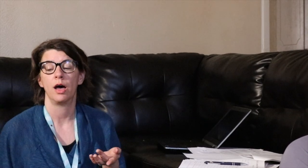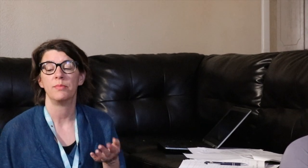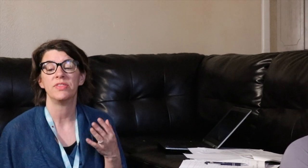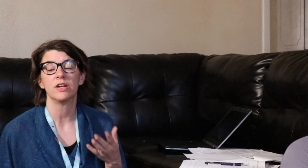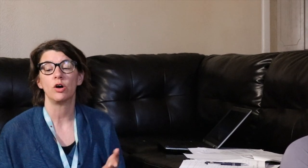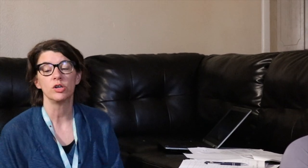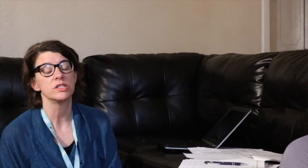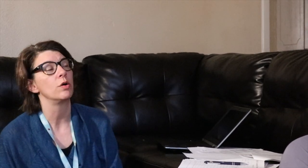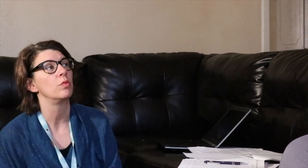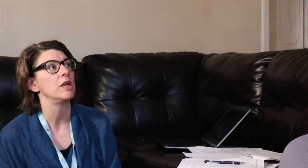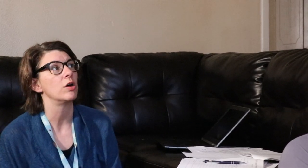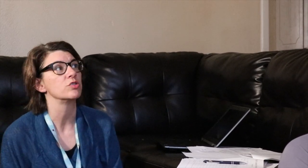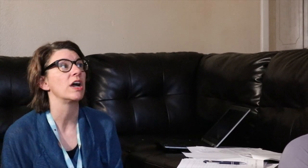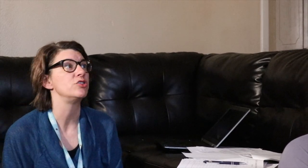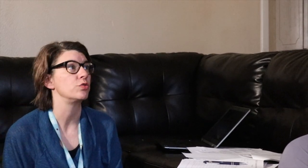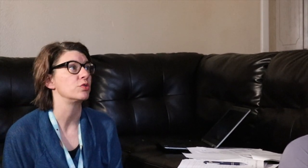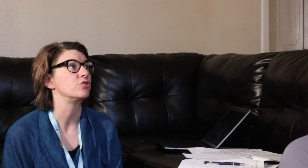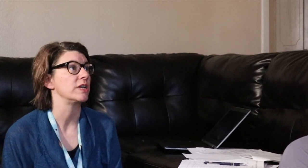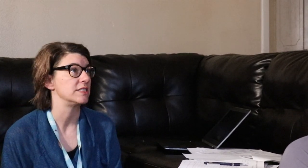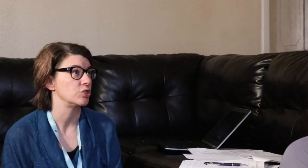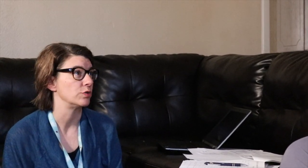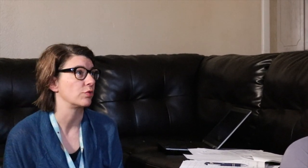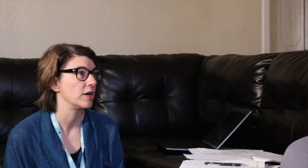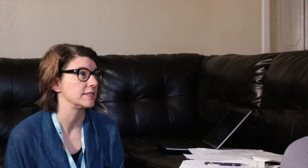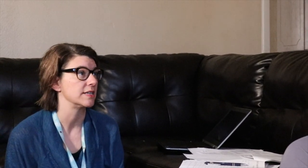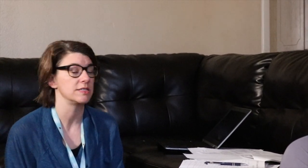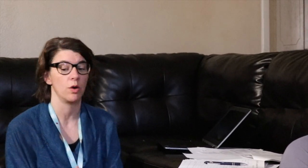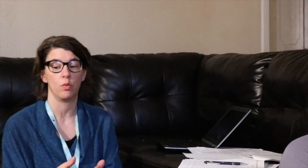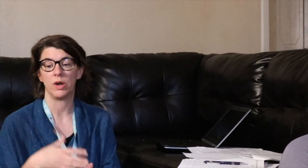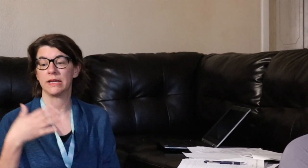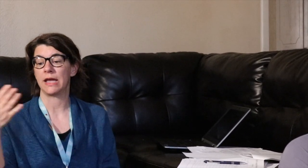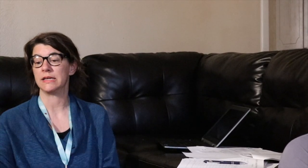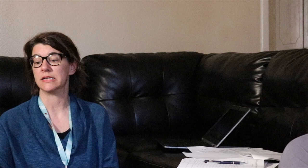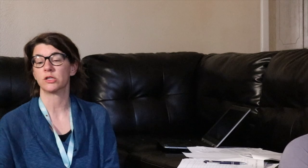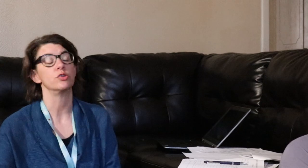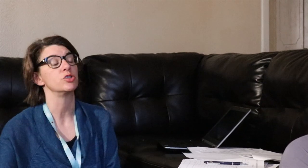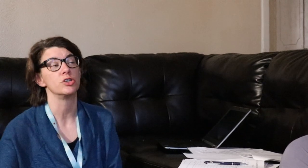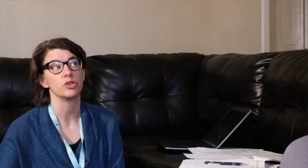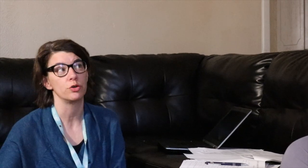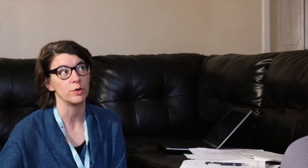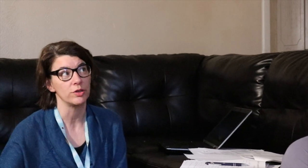Um, then also, we also guide you through the transition process. So when Cayden gets close to his third birthday